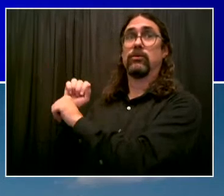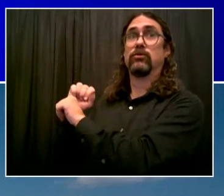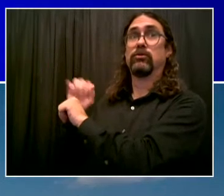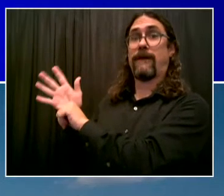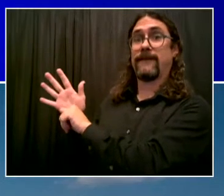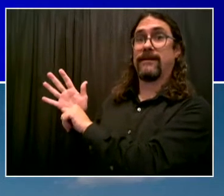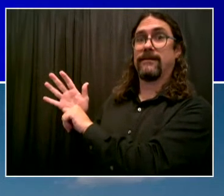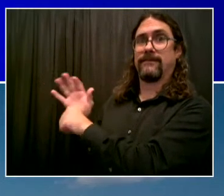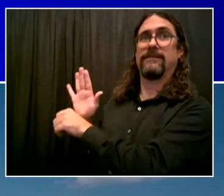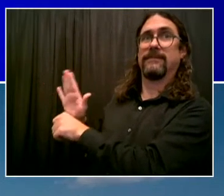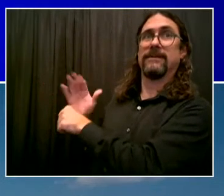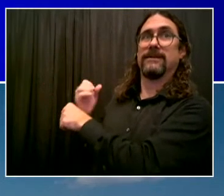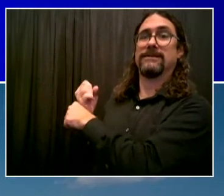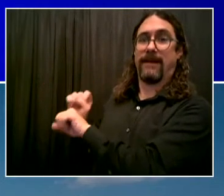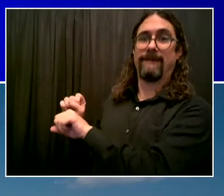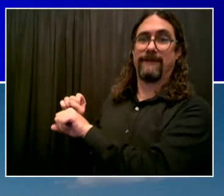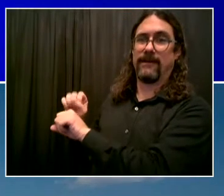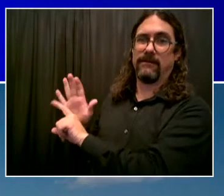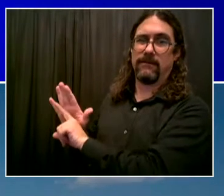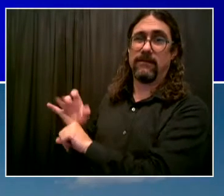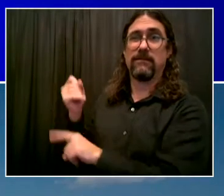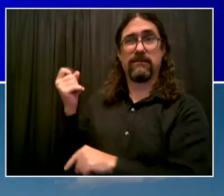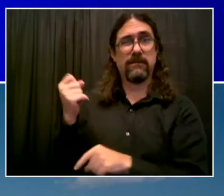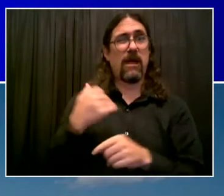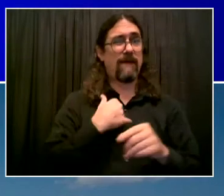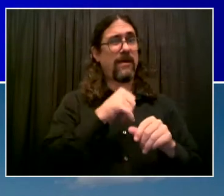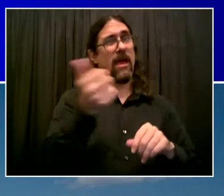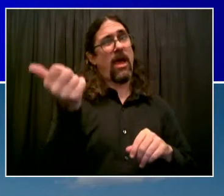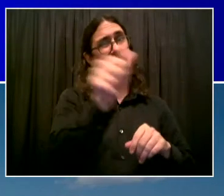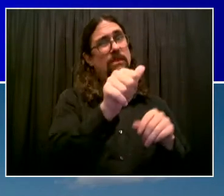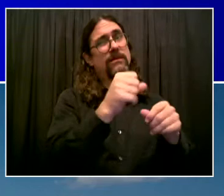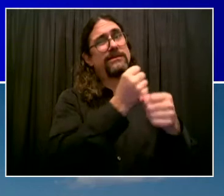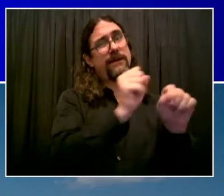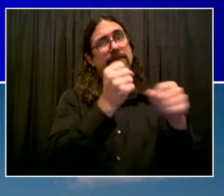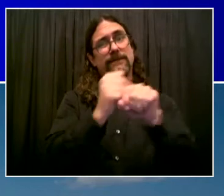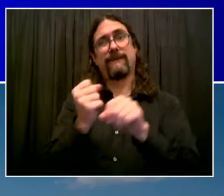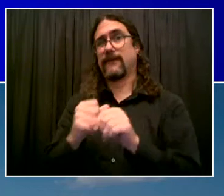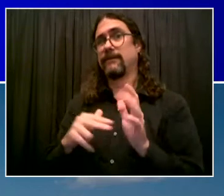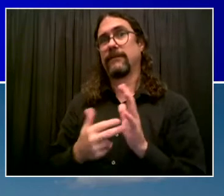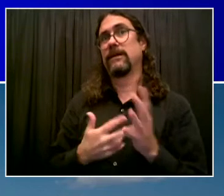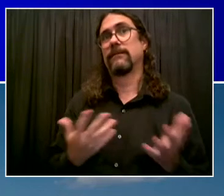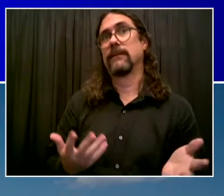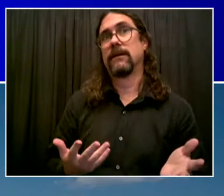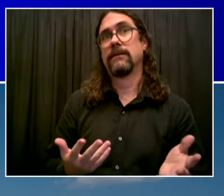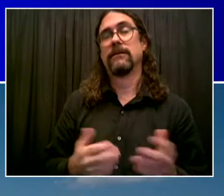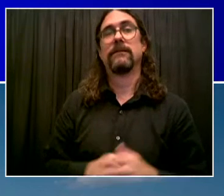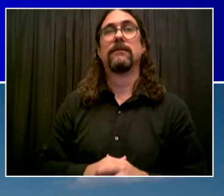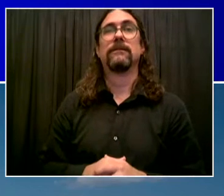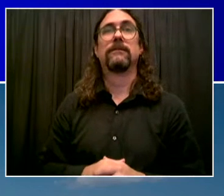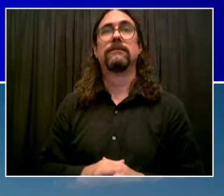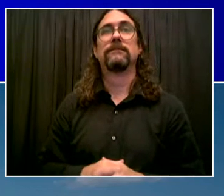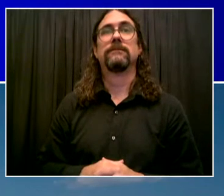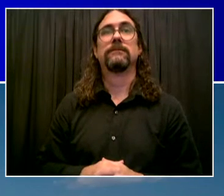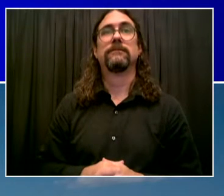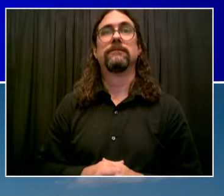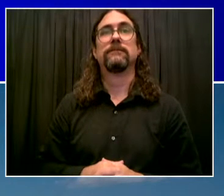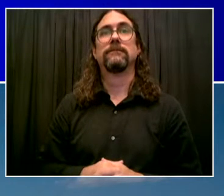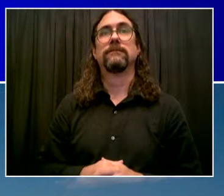SAFE, WE WORK EVERY DAY ON ALL TYPES OF PUBLIC HEALTH AND